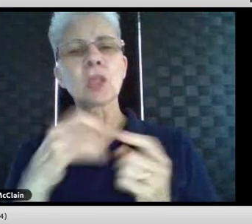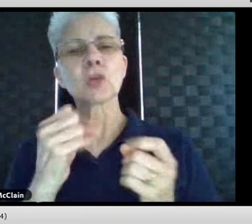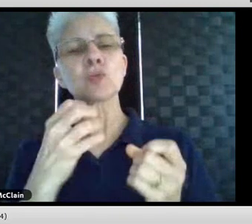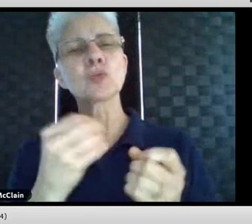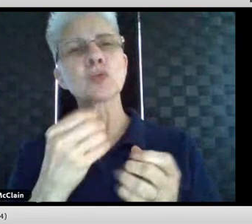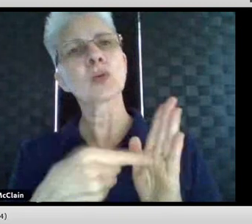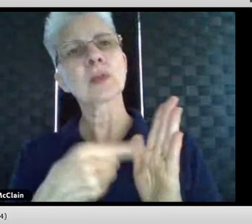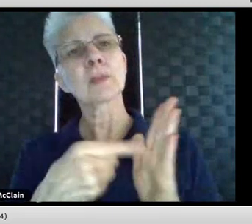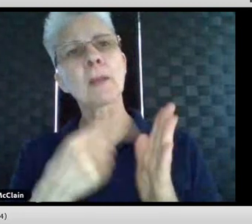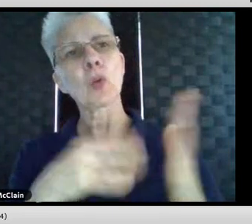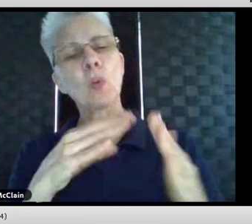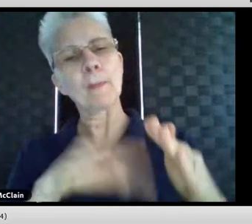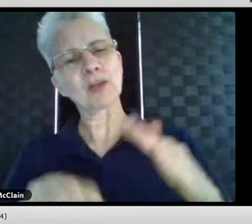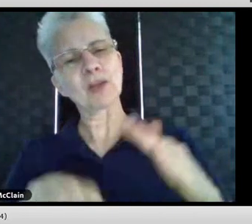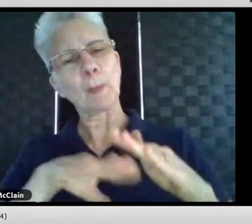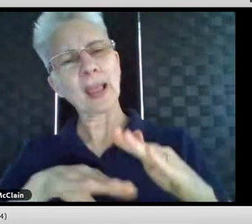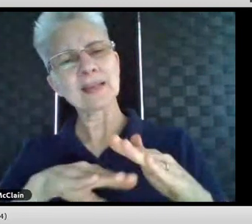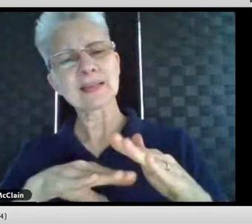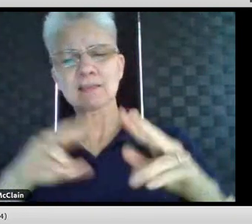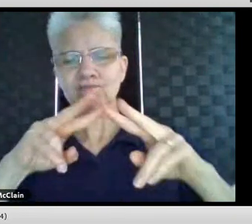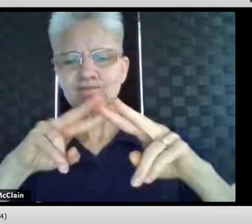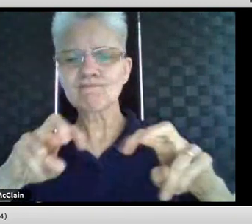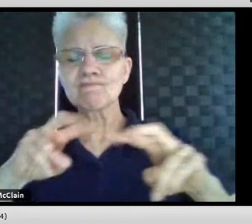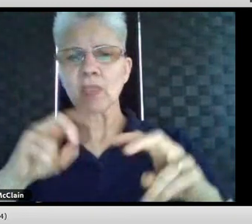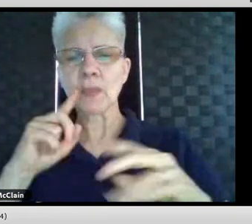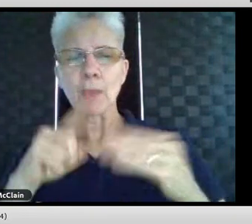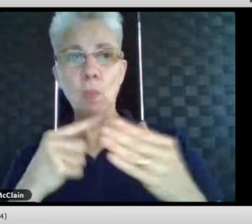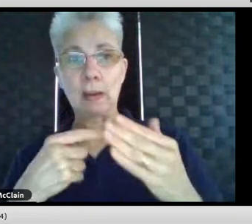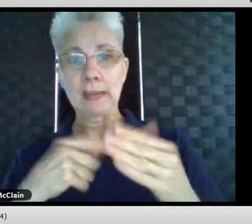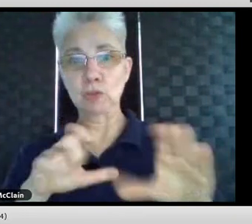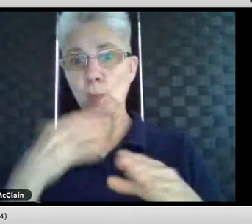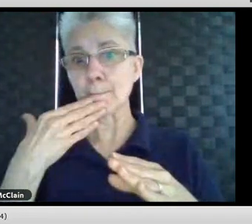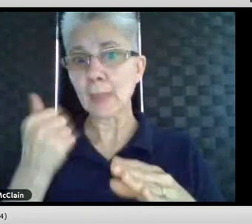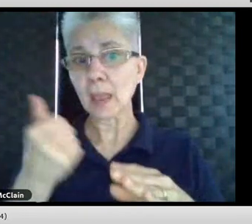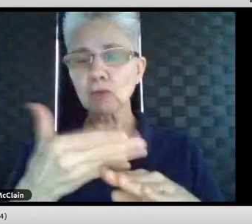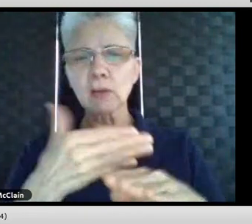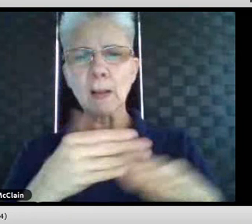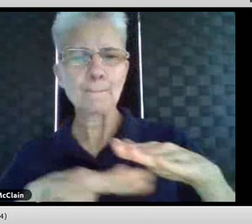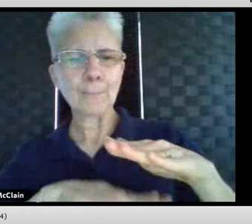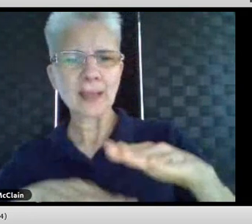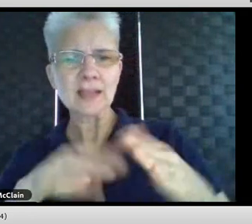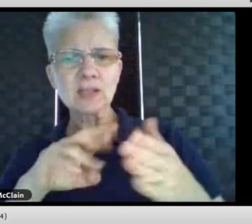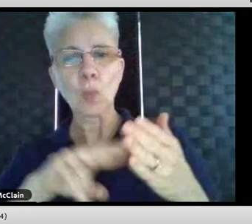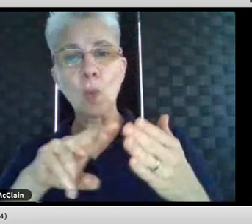So sometimes going back to basics and thinking about, you know, what I could do better. What are the basics of the reference interview?